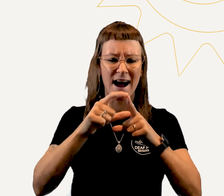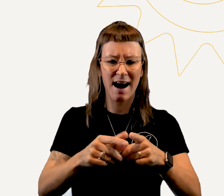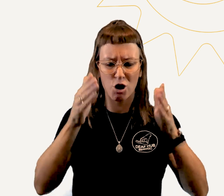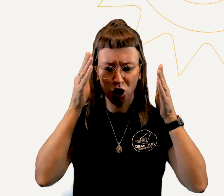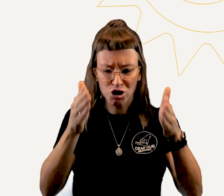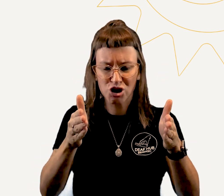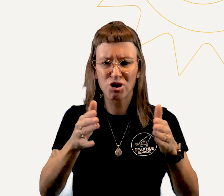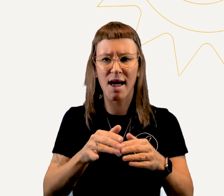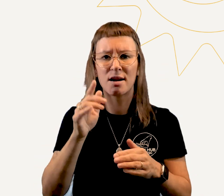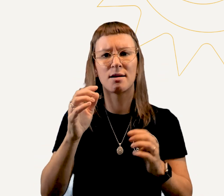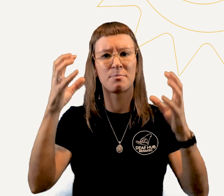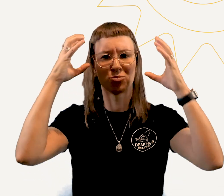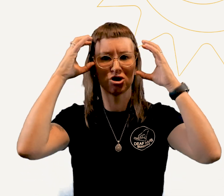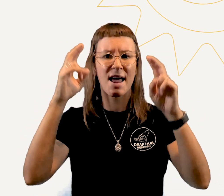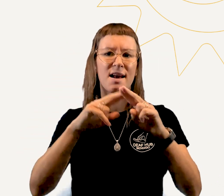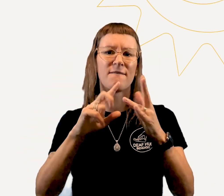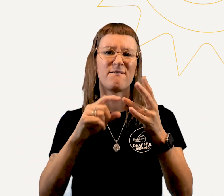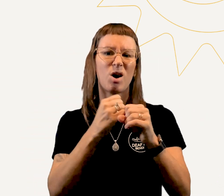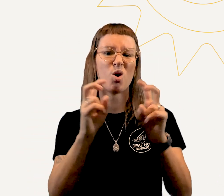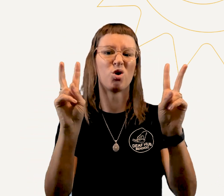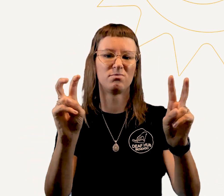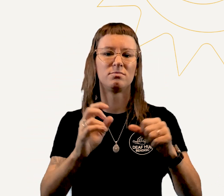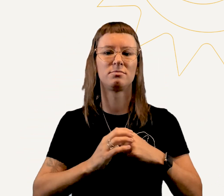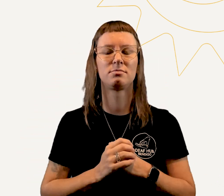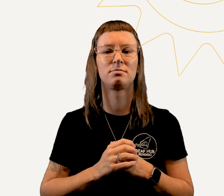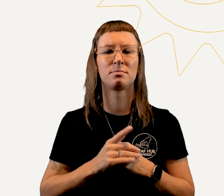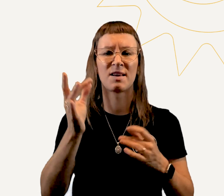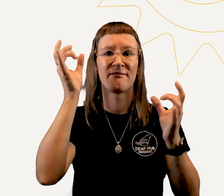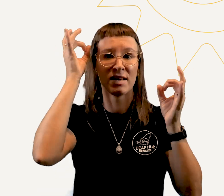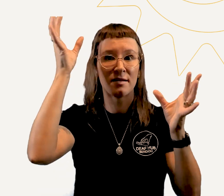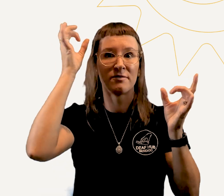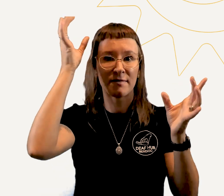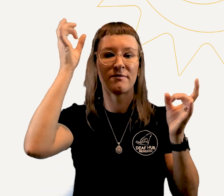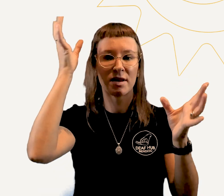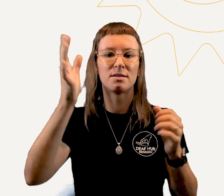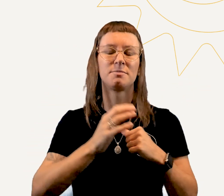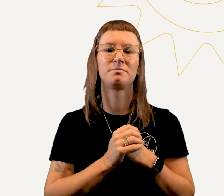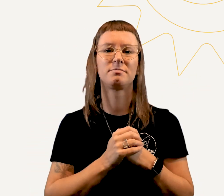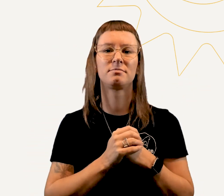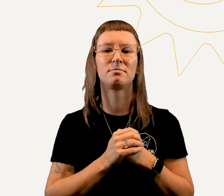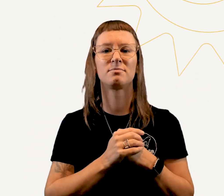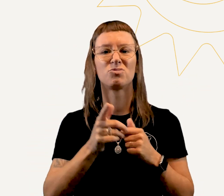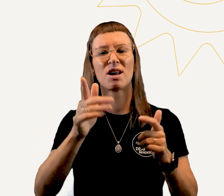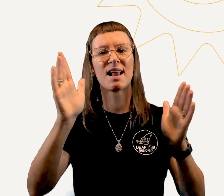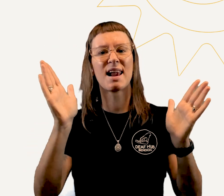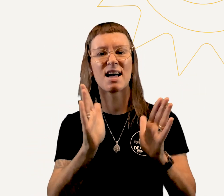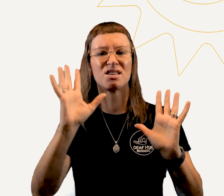also described as brain fog. 7- Forgetfulness. 8- And a lesser interest in intimacy.